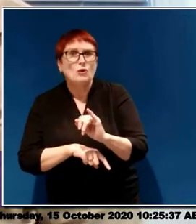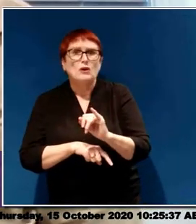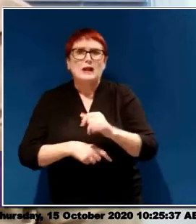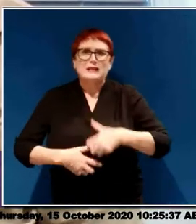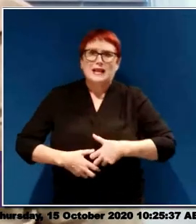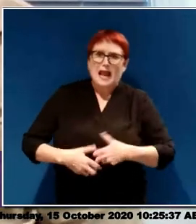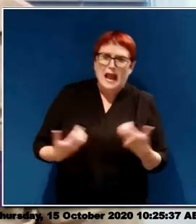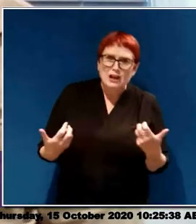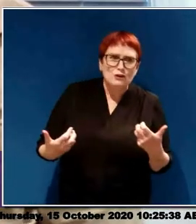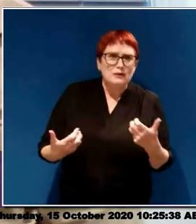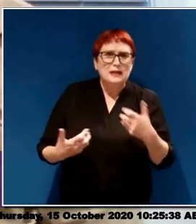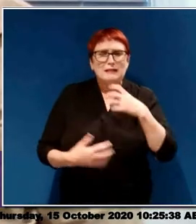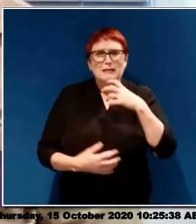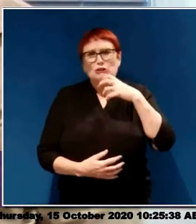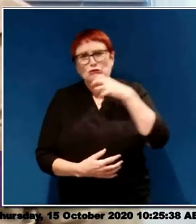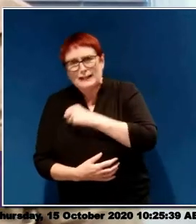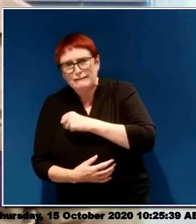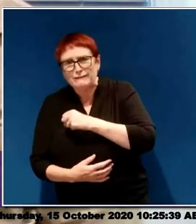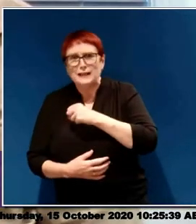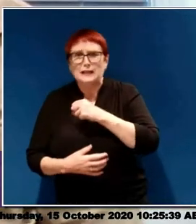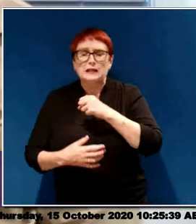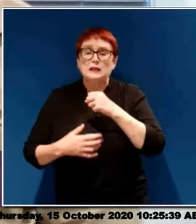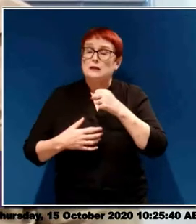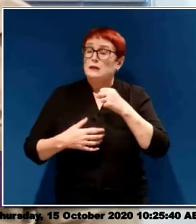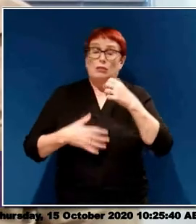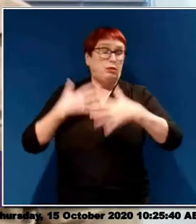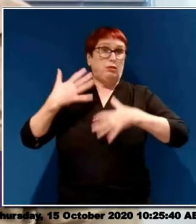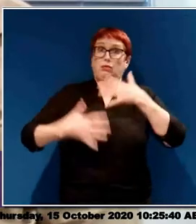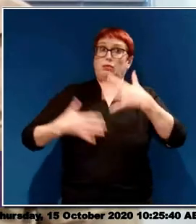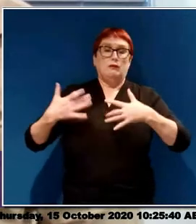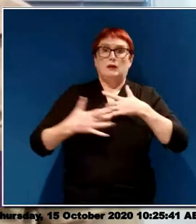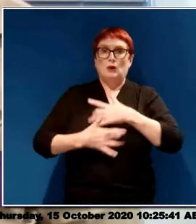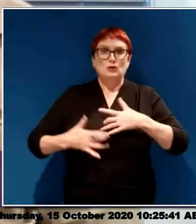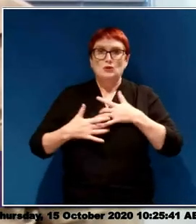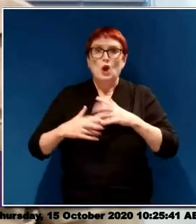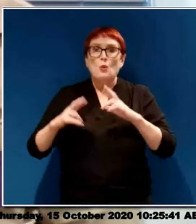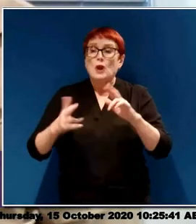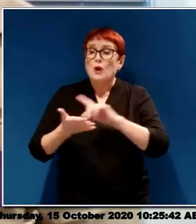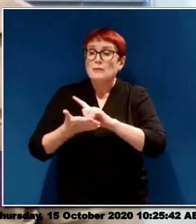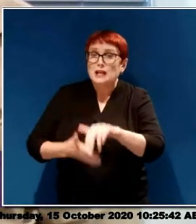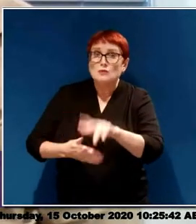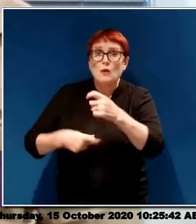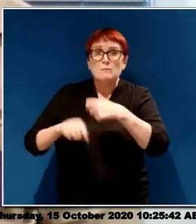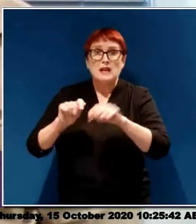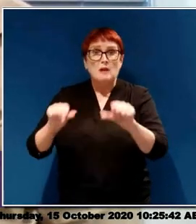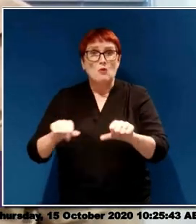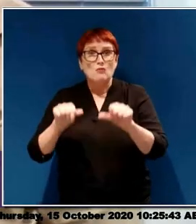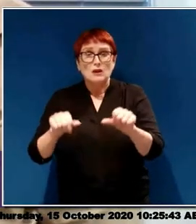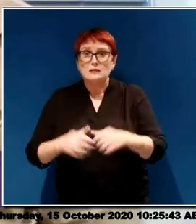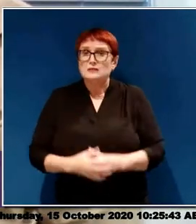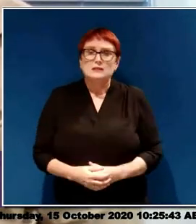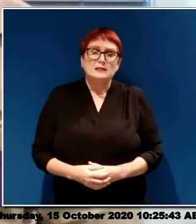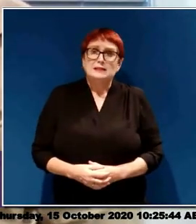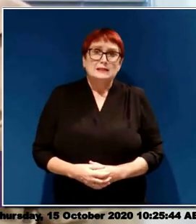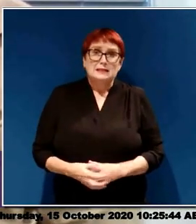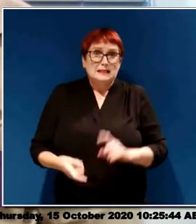that maybe one day that he's going to be OK. Even now we kind of hope there's a bit of a light at the end of the tunnel